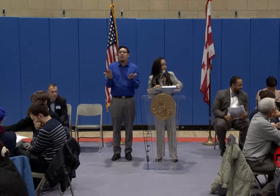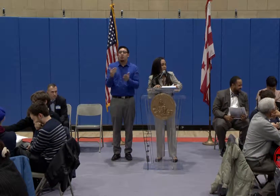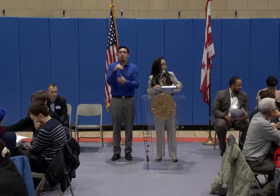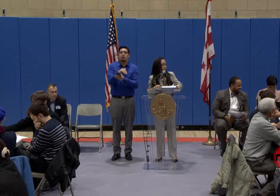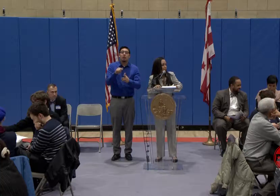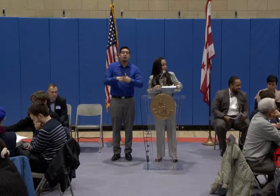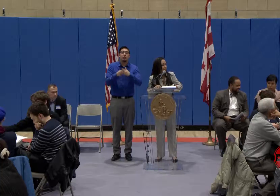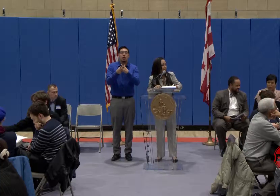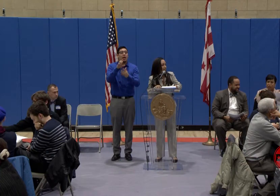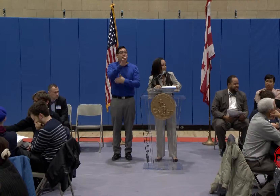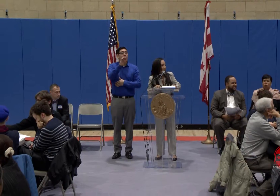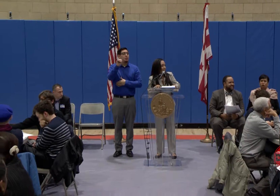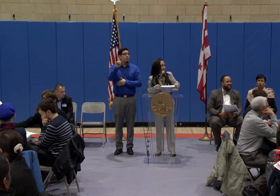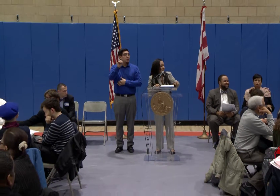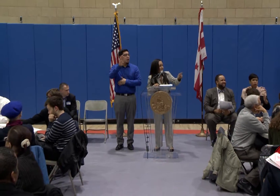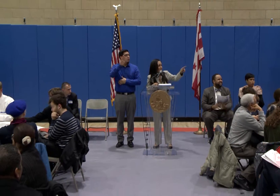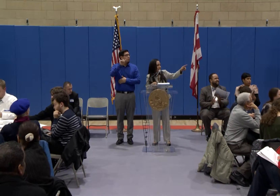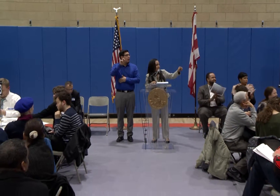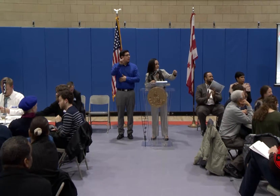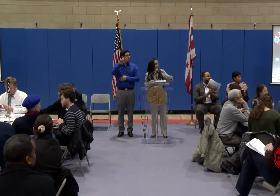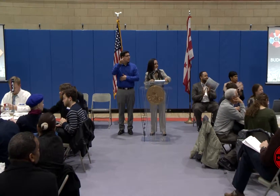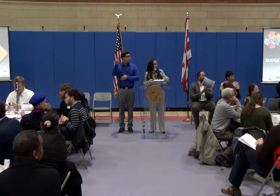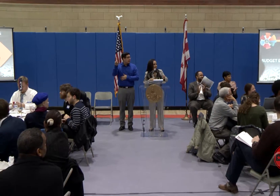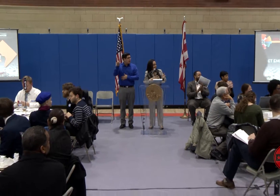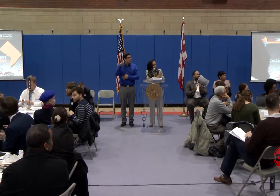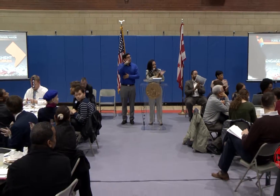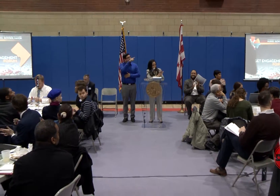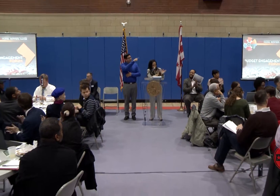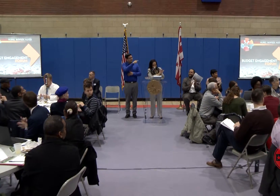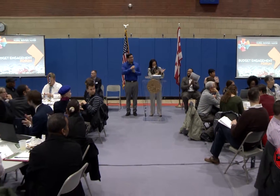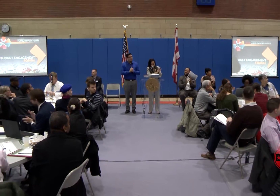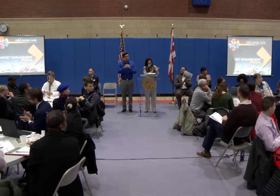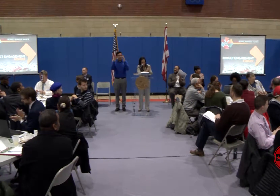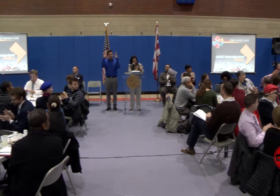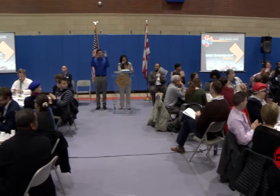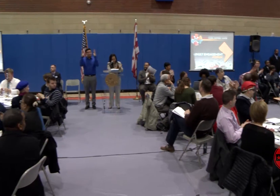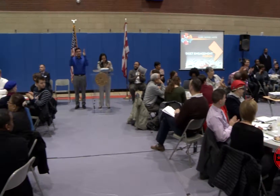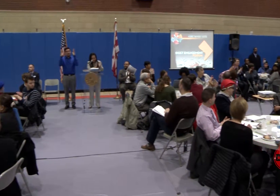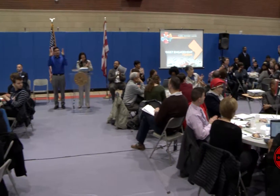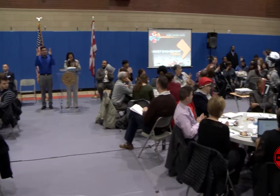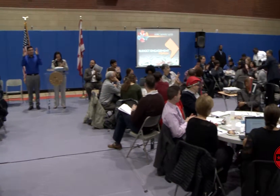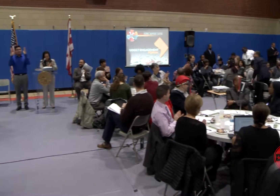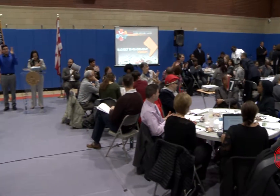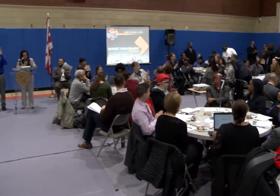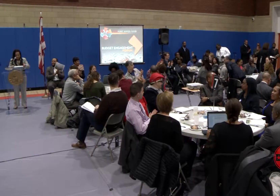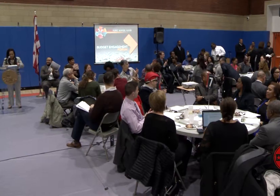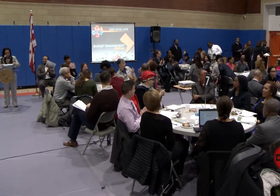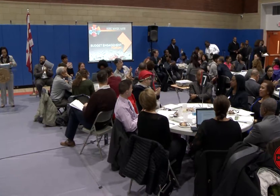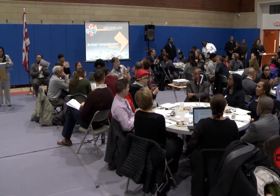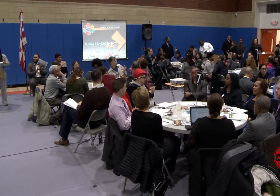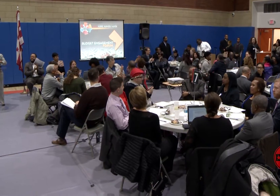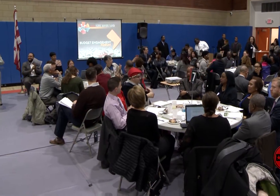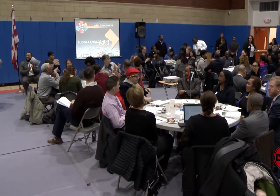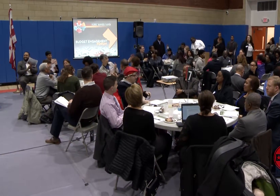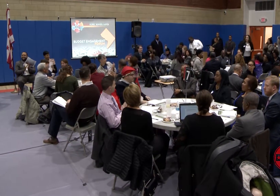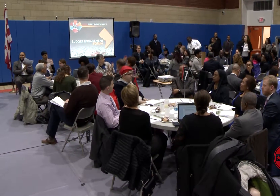COUNCILMEMBER BRANDON TODD, IF HE COULD STAND RIGHT HERE.